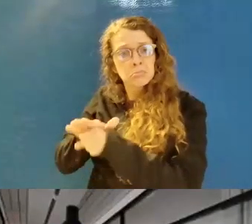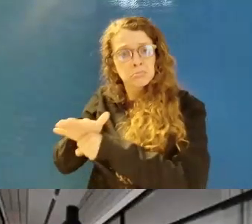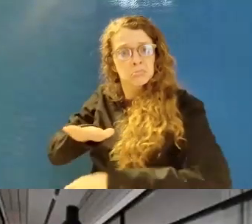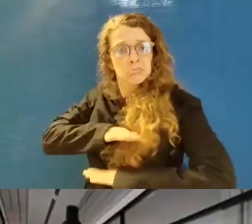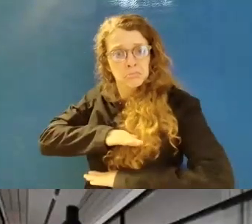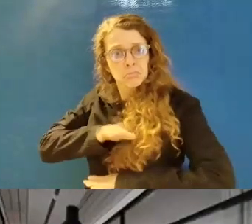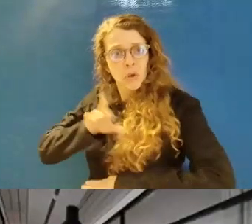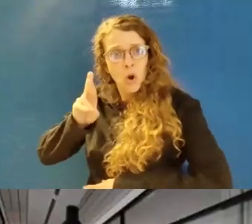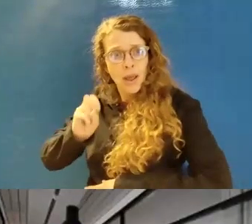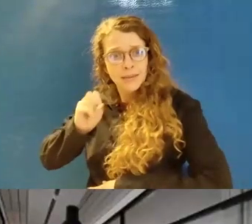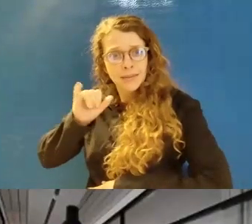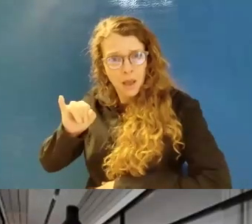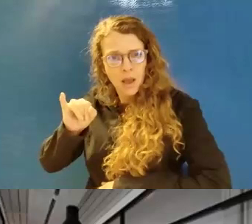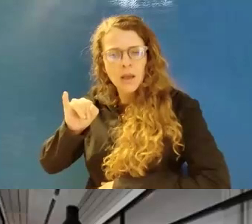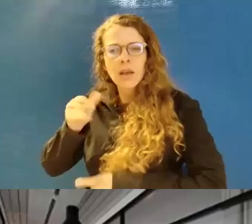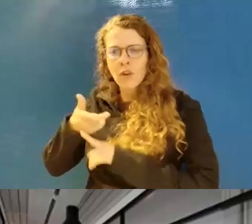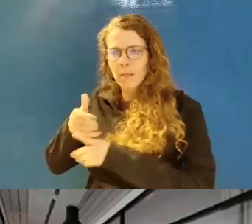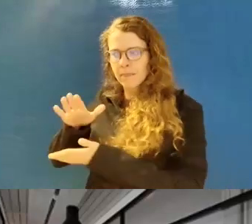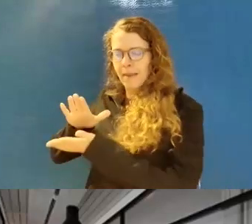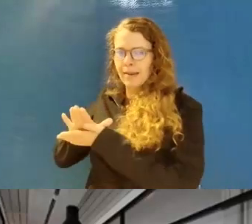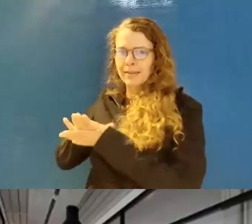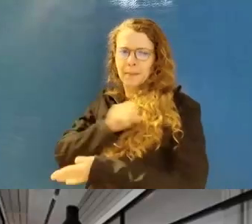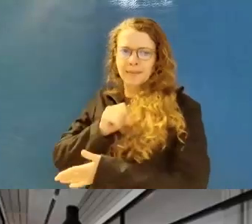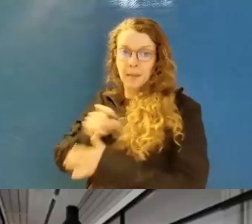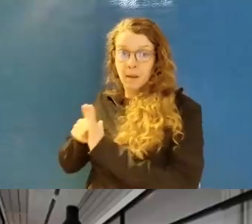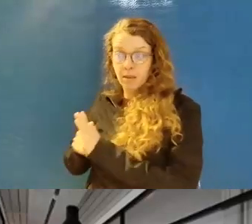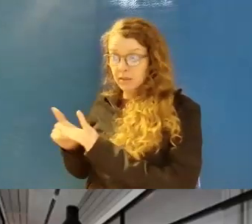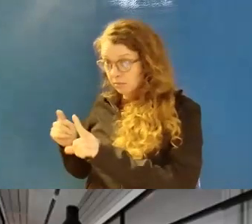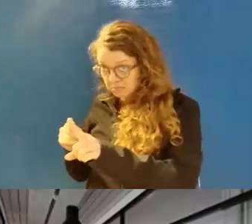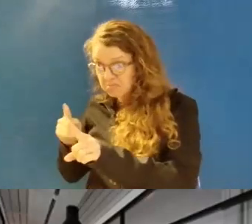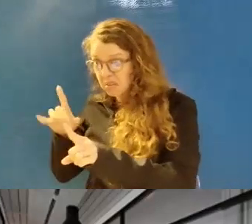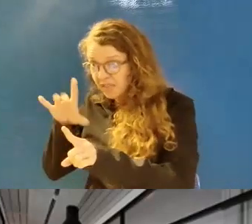according to our Academic Senate RSI policy, then we're good to go.